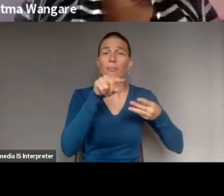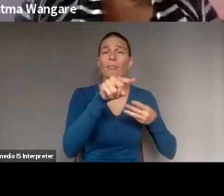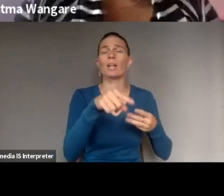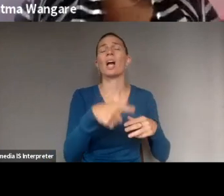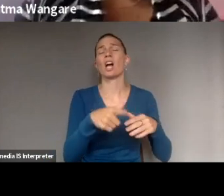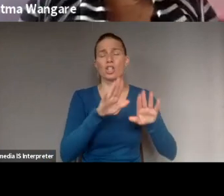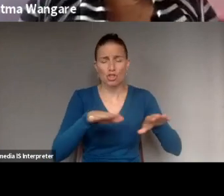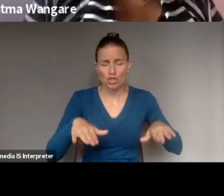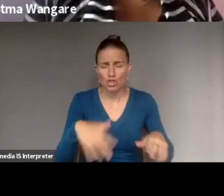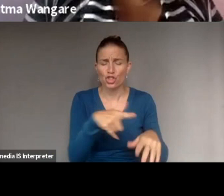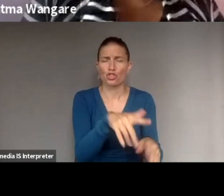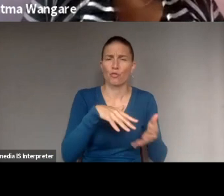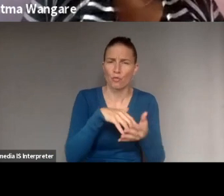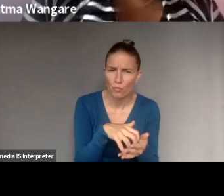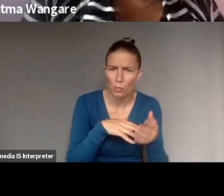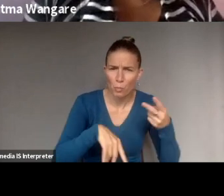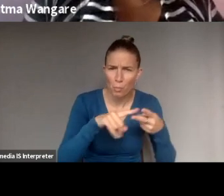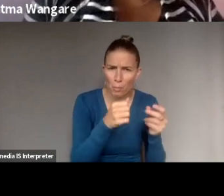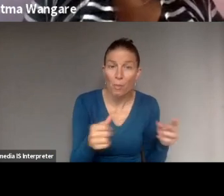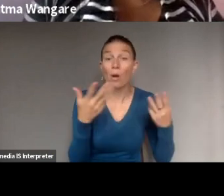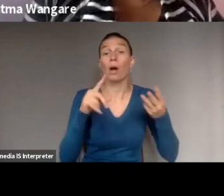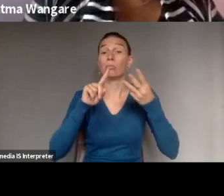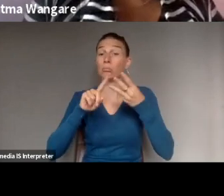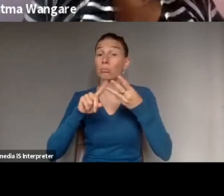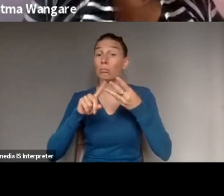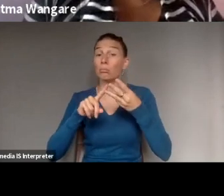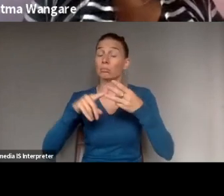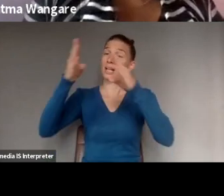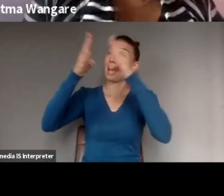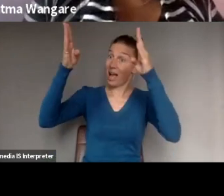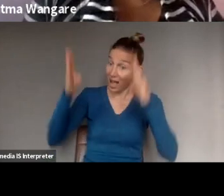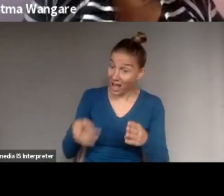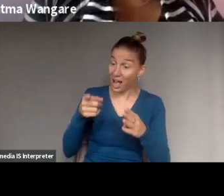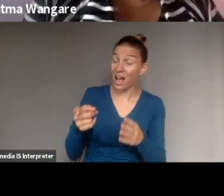and then we have a cash transfer for the households of persons with severe disabilities.